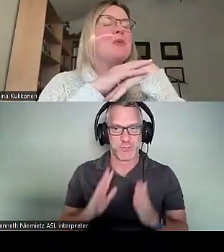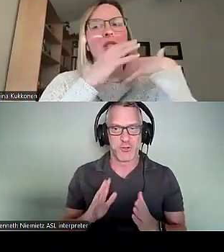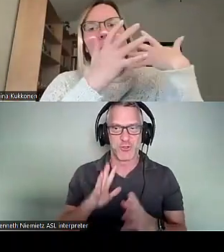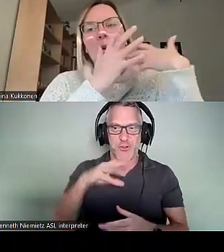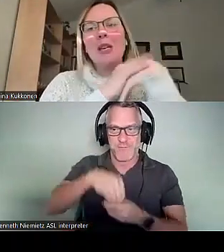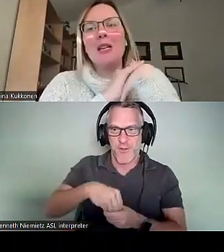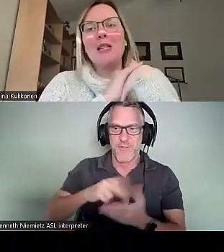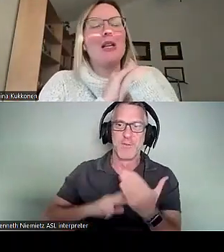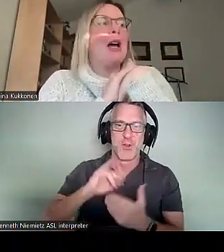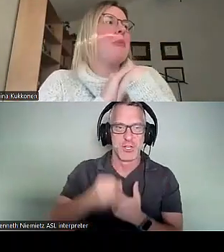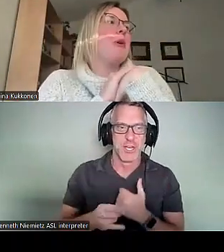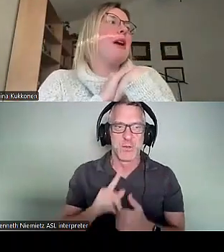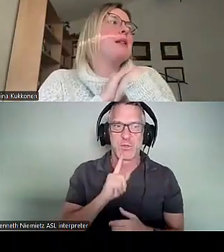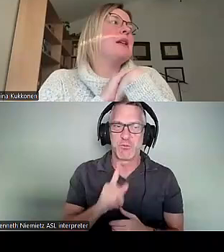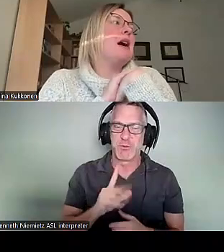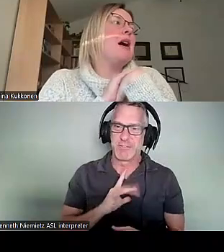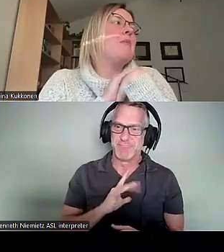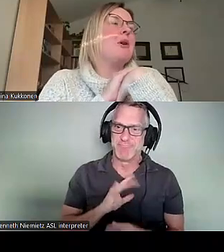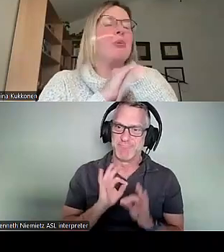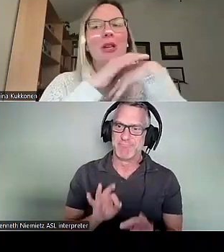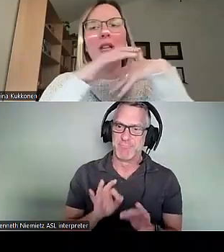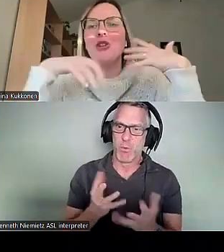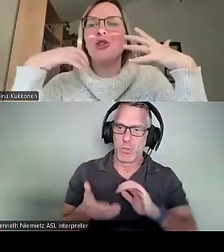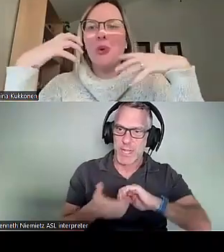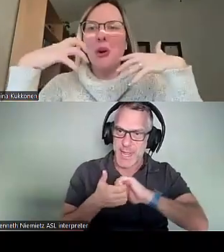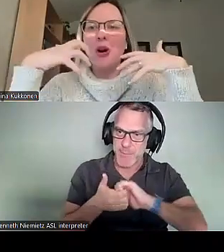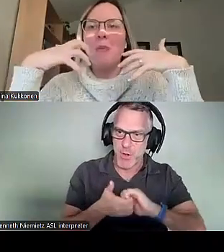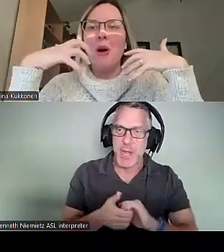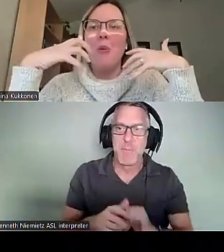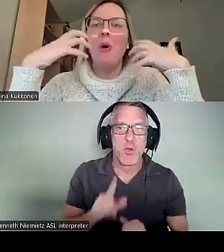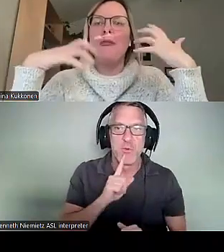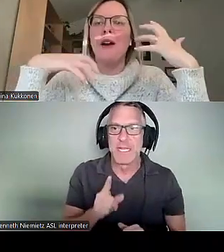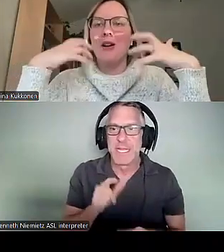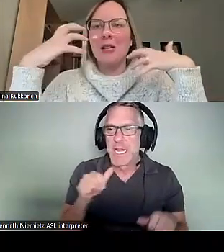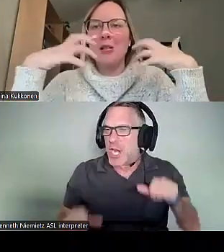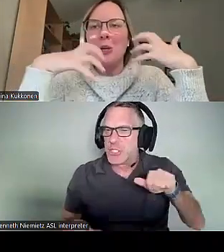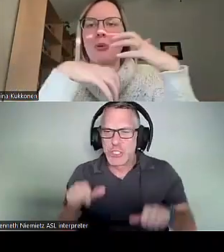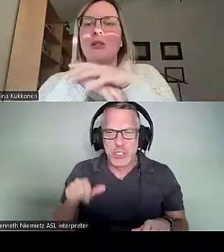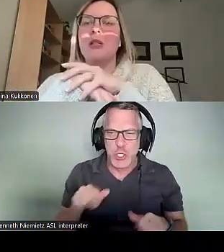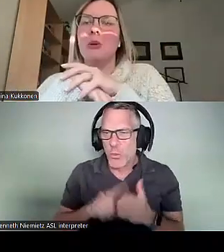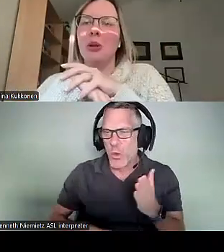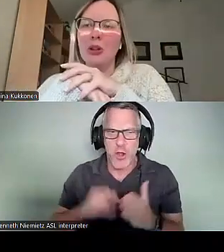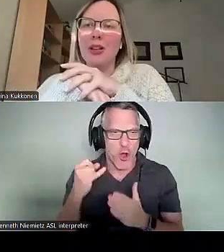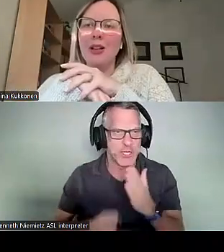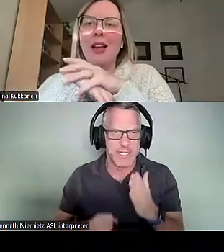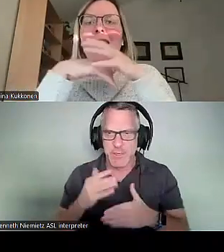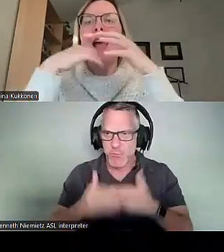was super keen to collaborate, but really unsure about what that artistic process would look like,